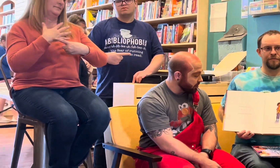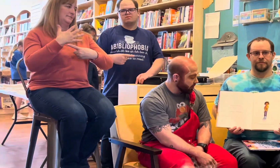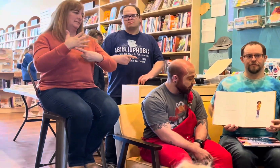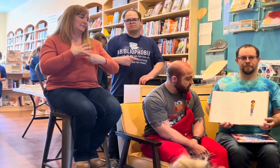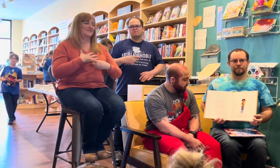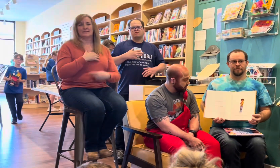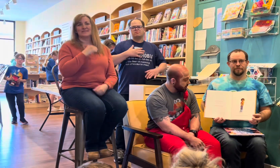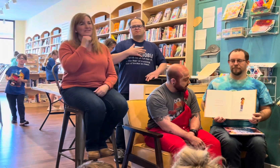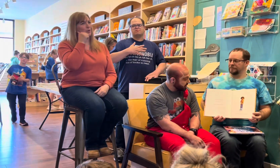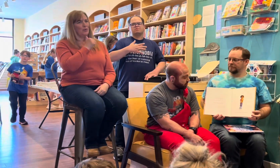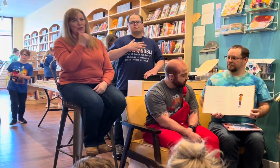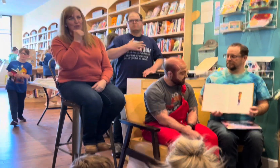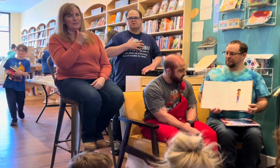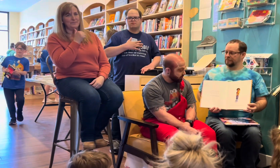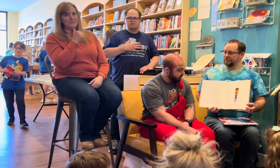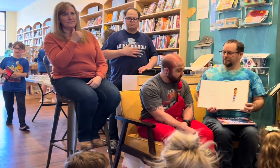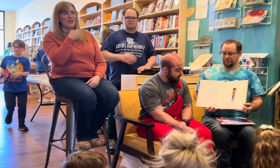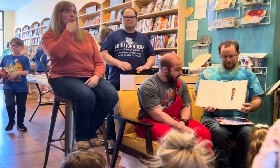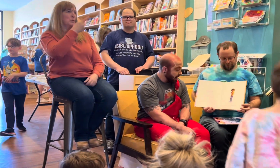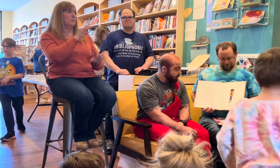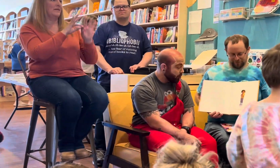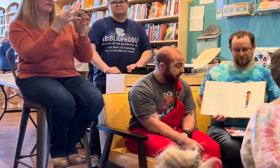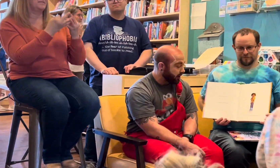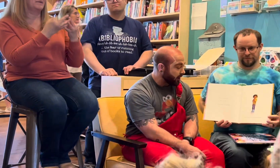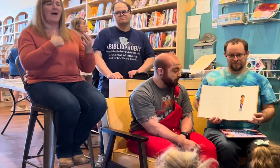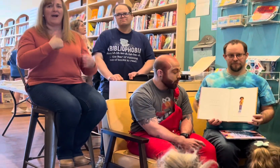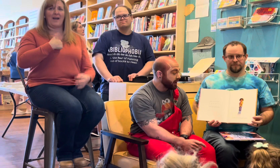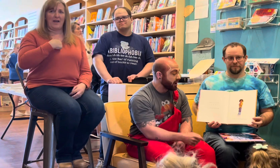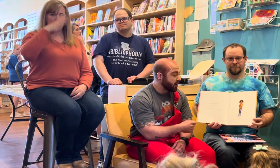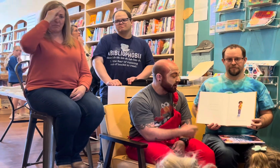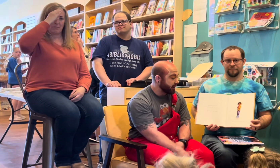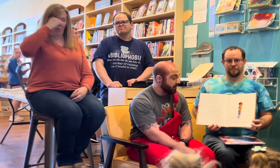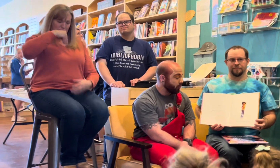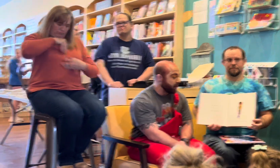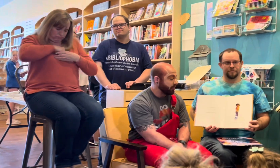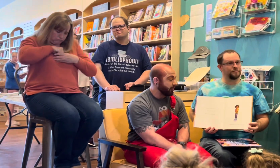girl." I told my family. "I'm a boy. A boy in my heart and boy in my